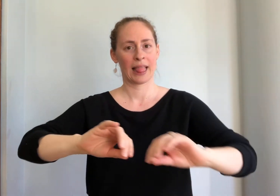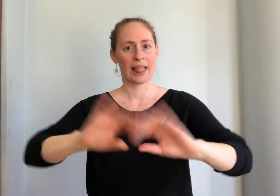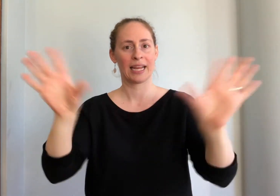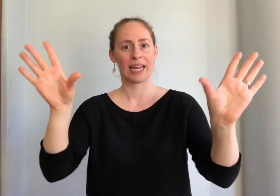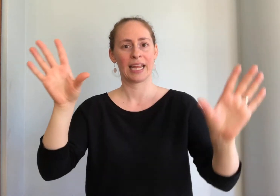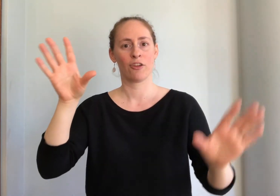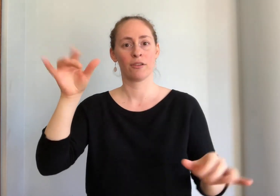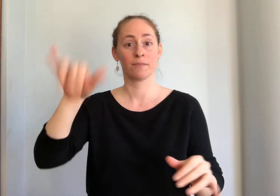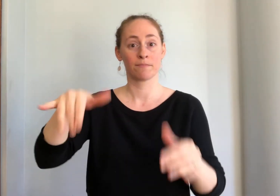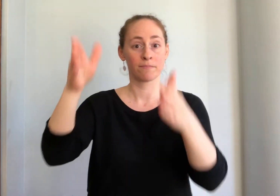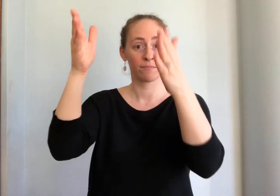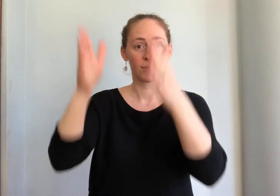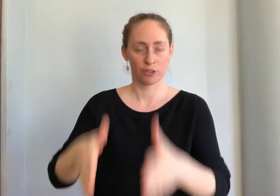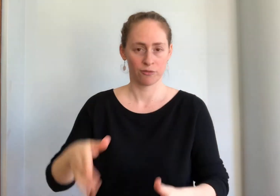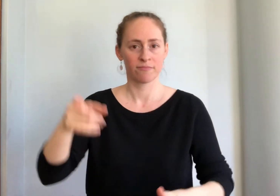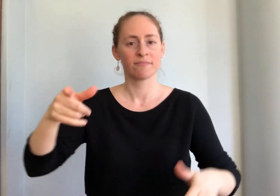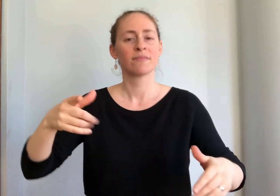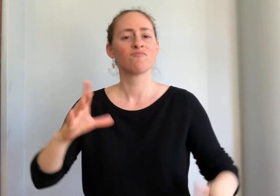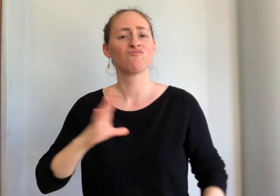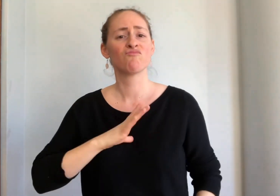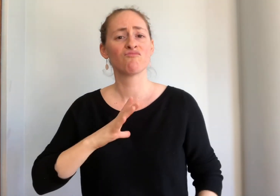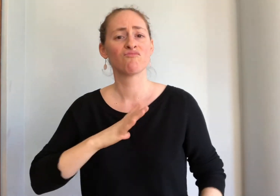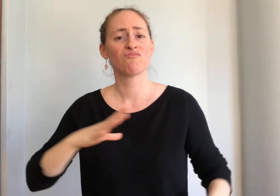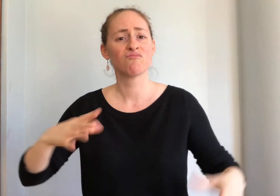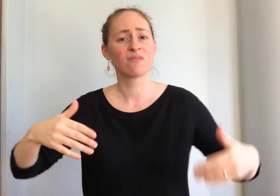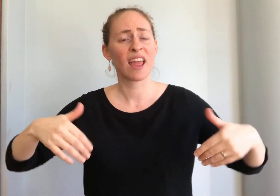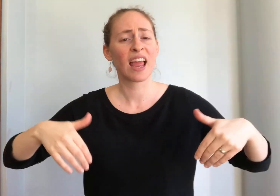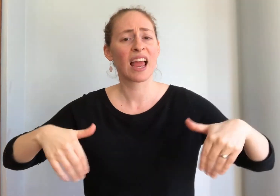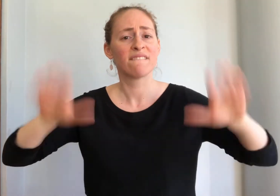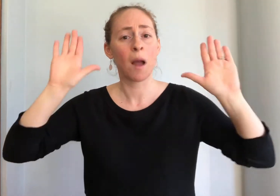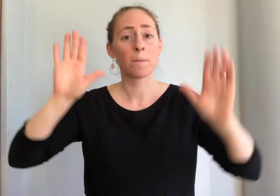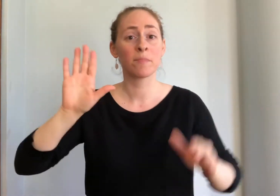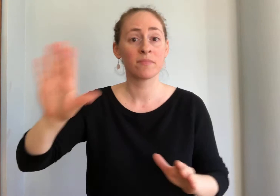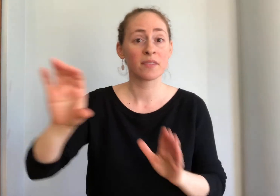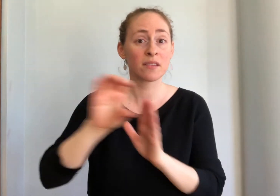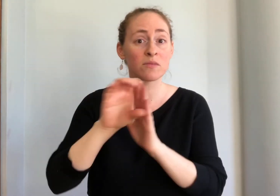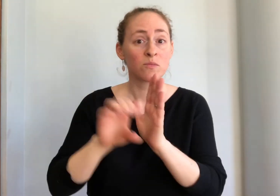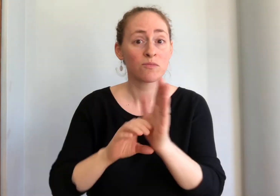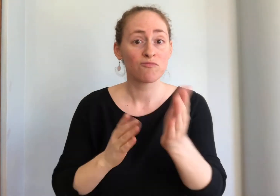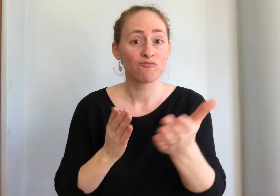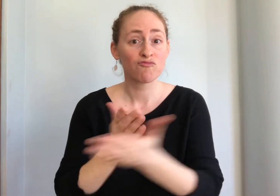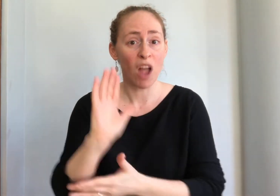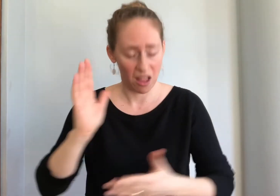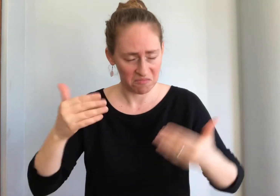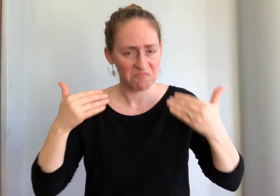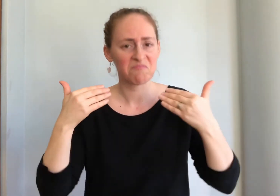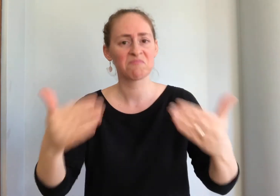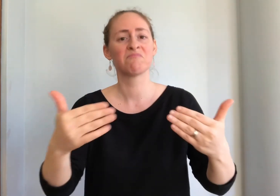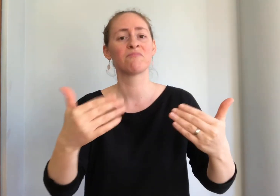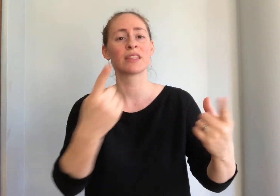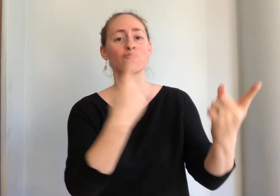The suspect must willingly give up their constitutional rights